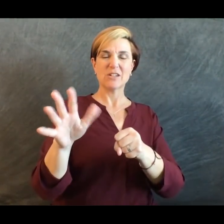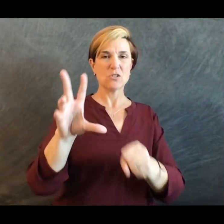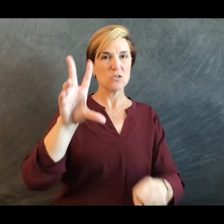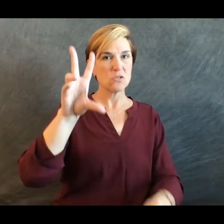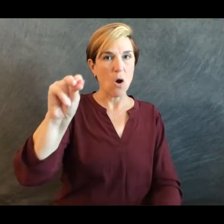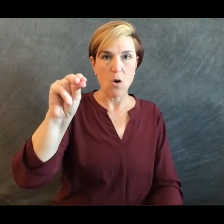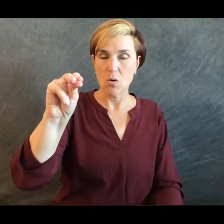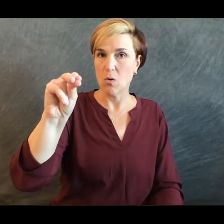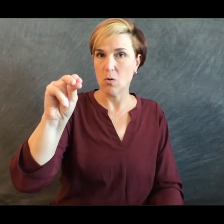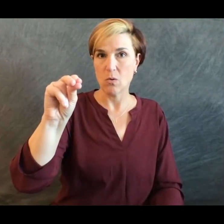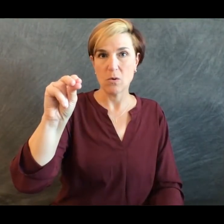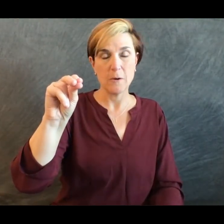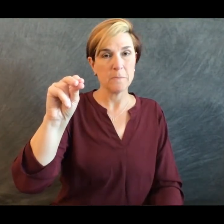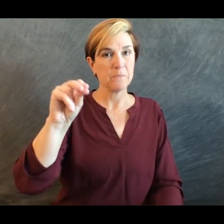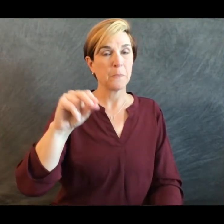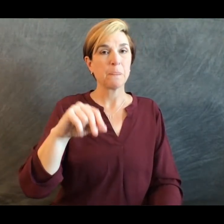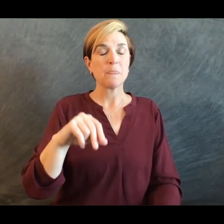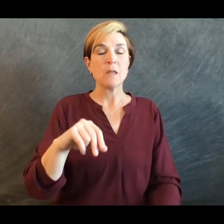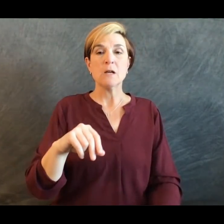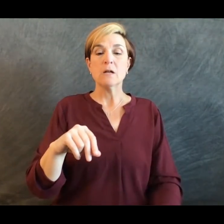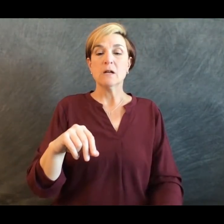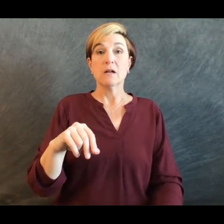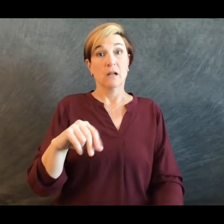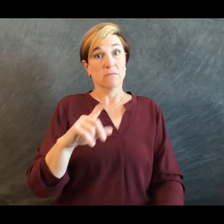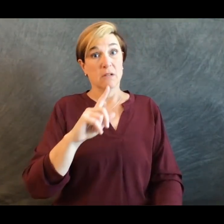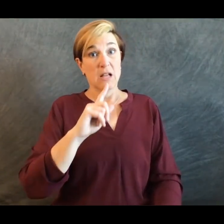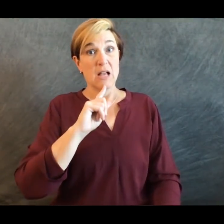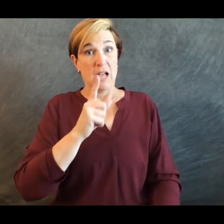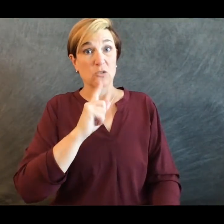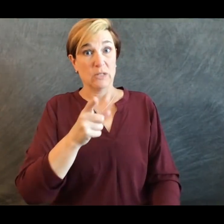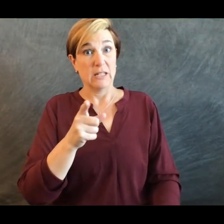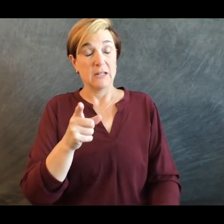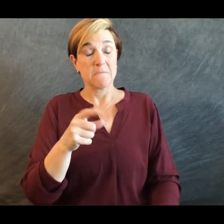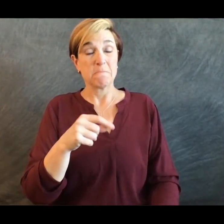hearkened by the fact that we've been talking about the New York New Jersey